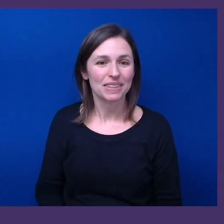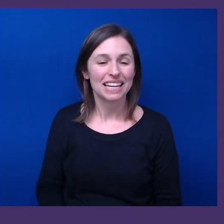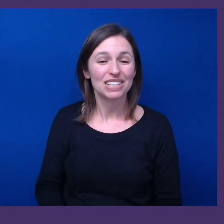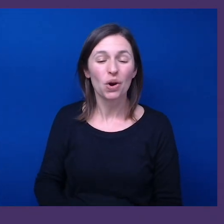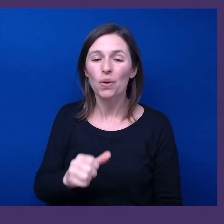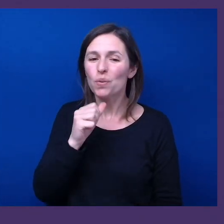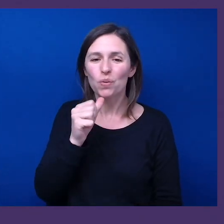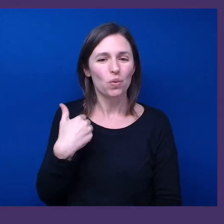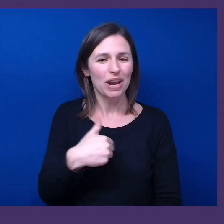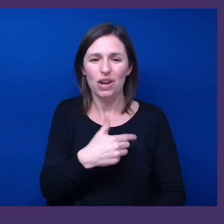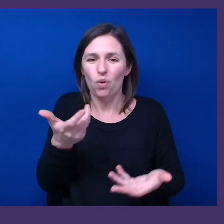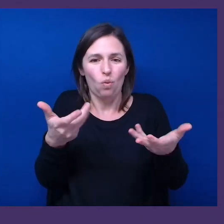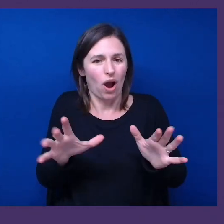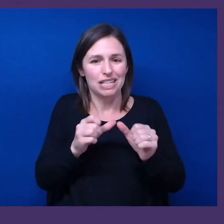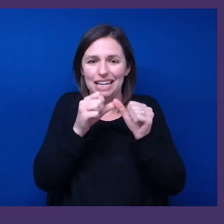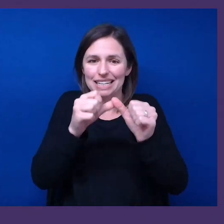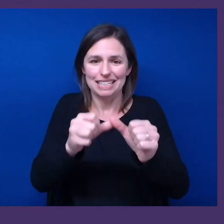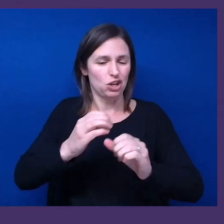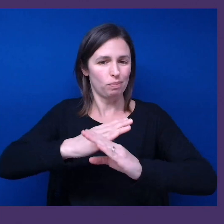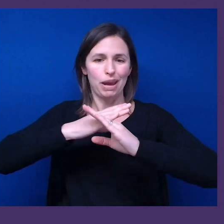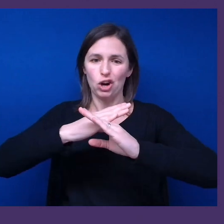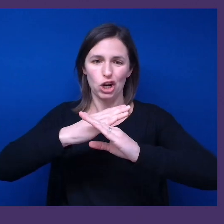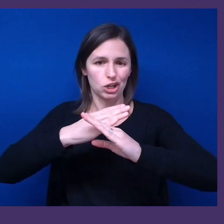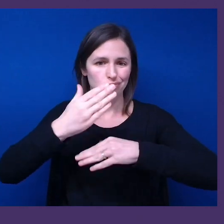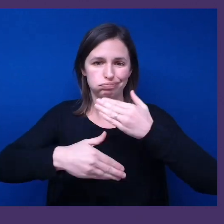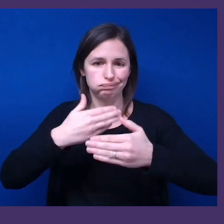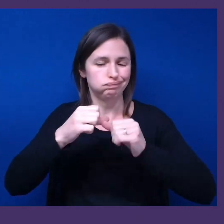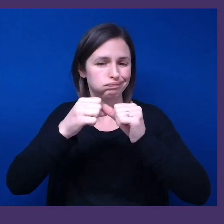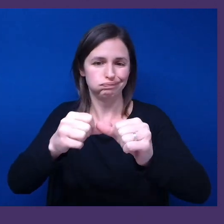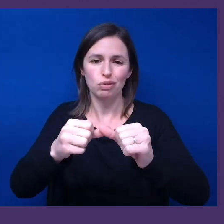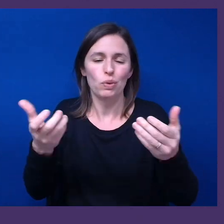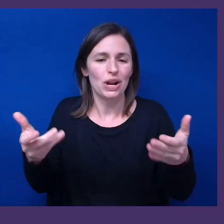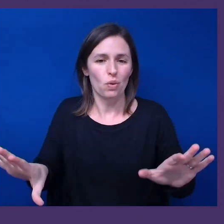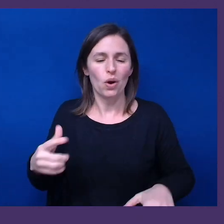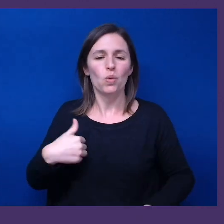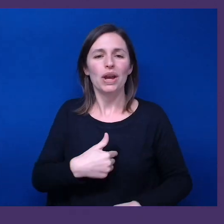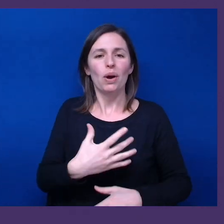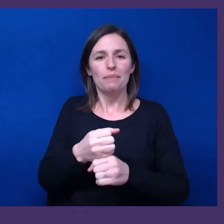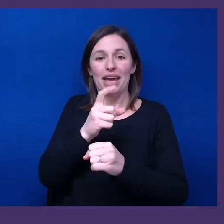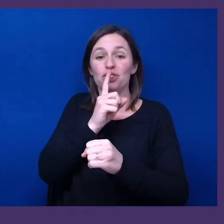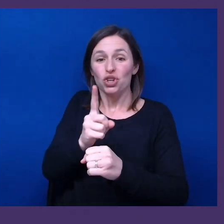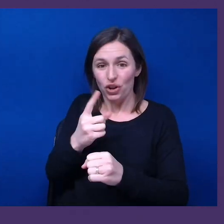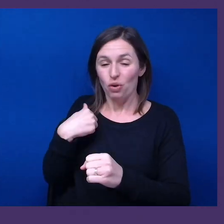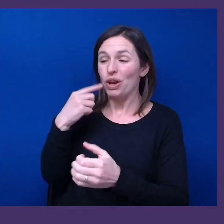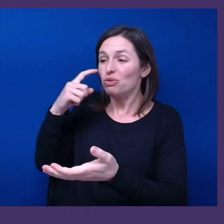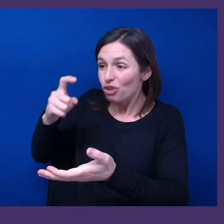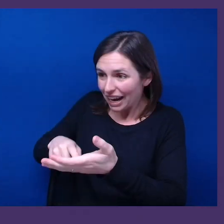recognize potential, and truly create equitable opportunities.